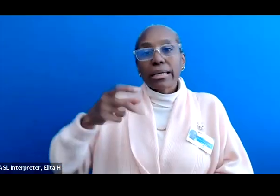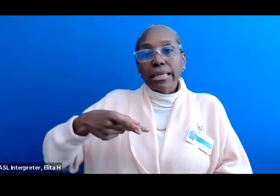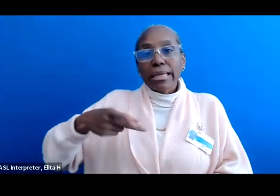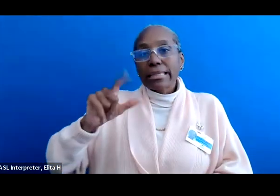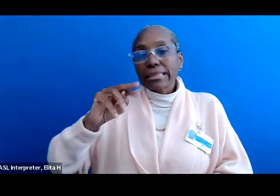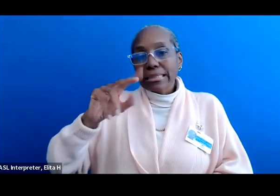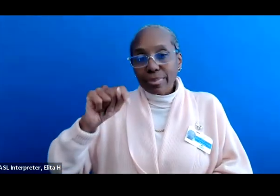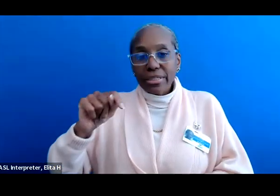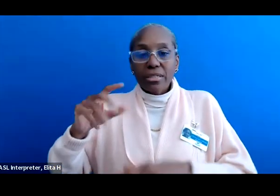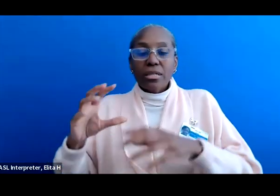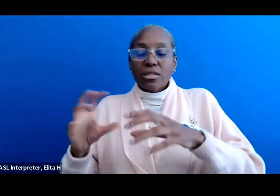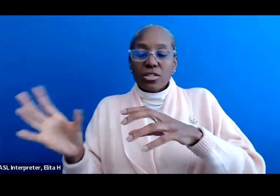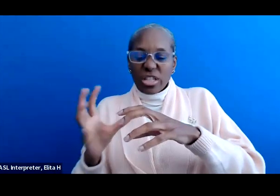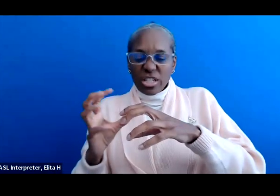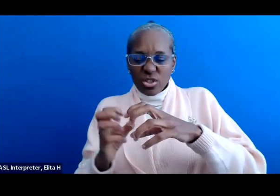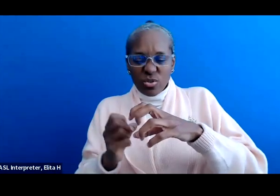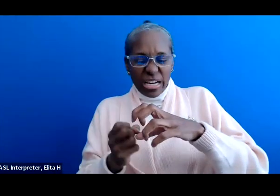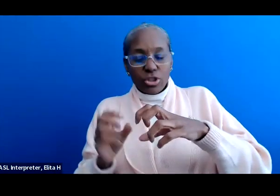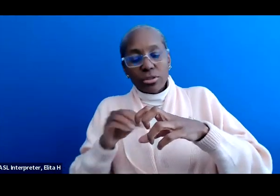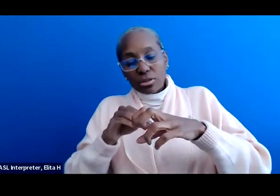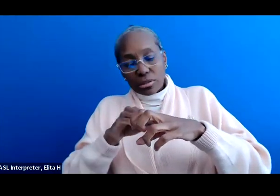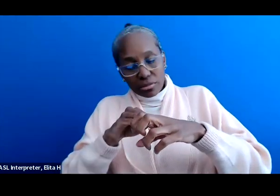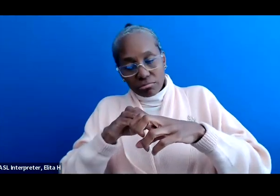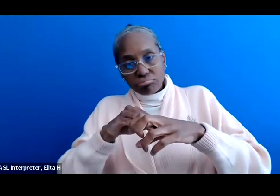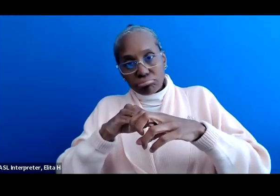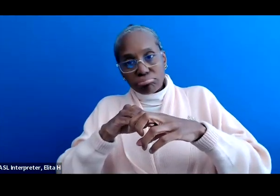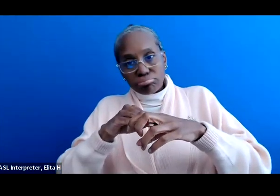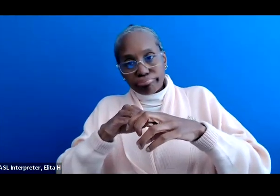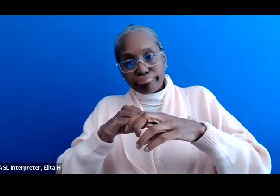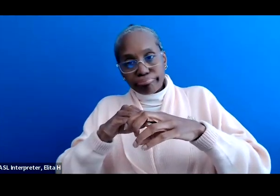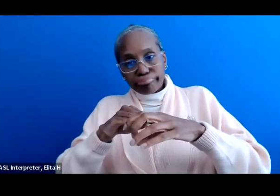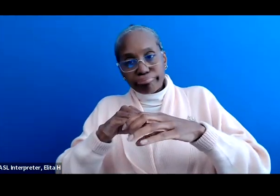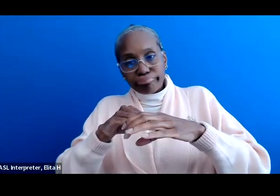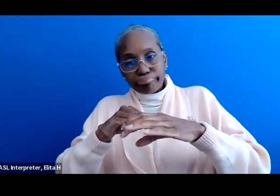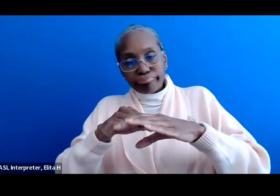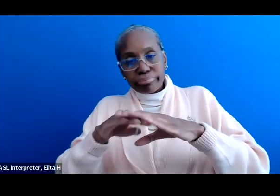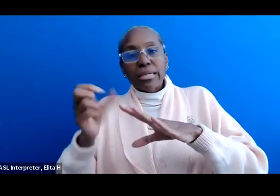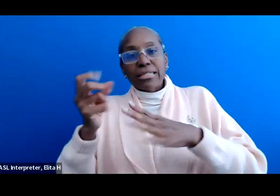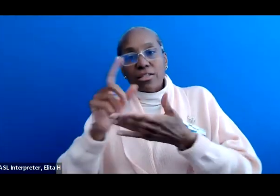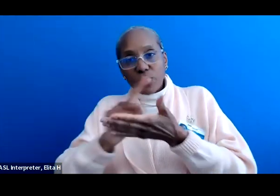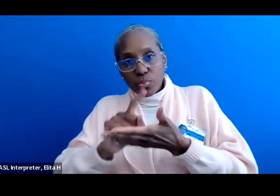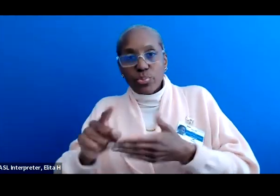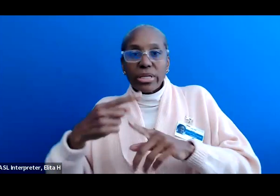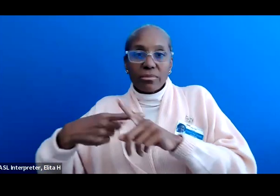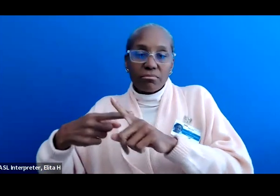that contraction and just slowly over months, weeks a lot of time to straighten out those joints.